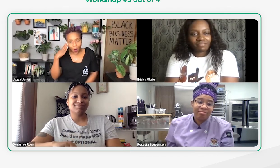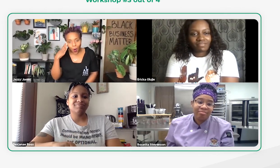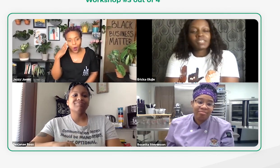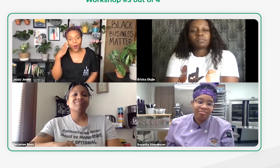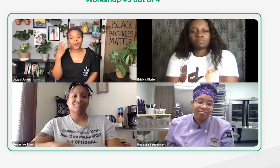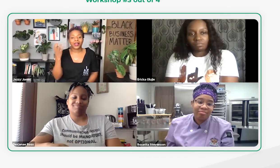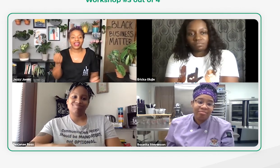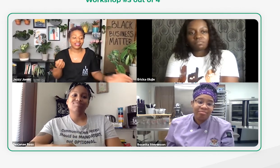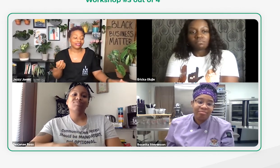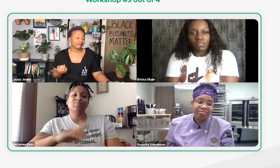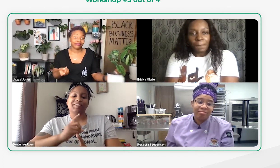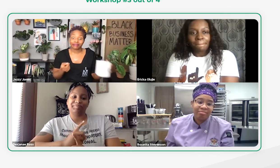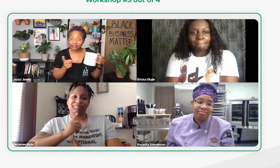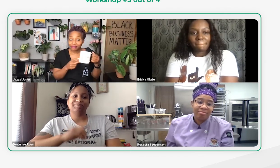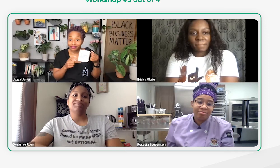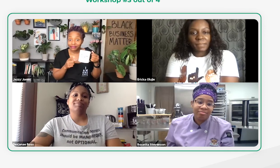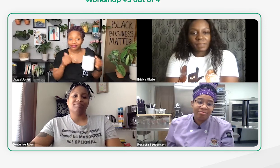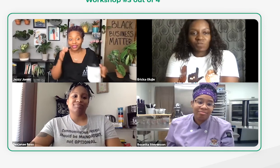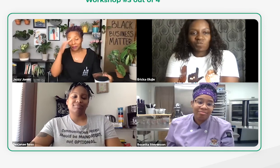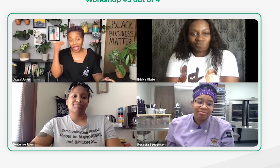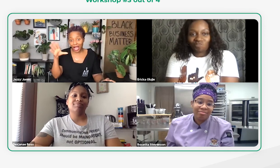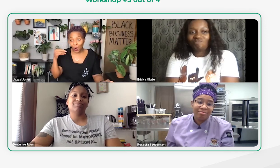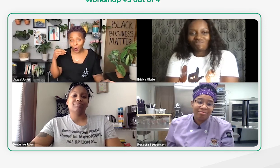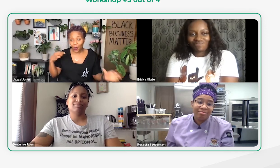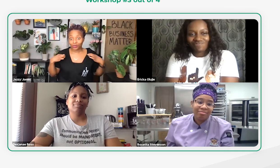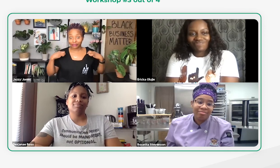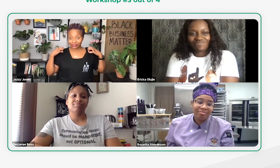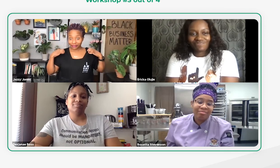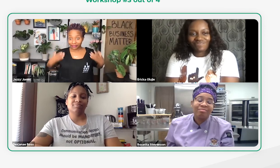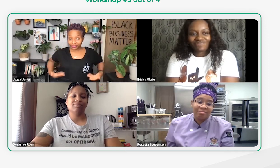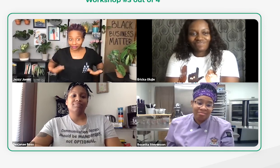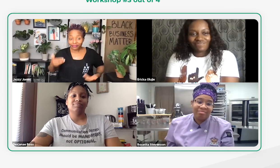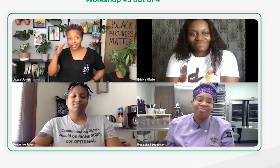trying to de- colonize my home, my environment was something as simple as my mug